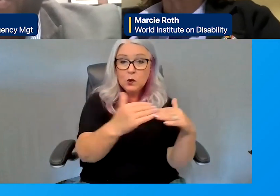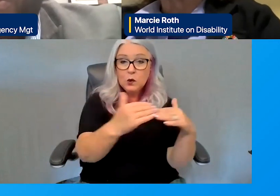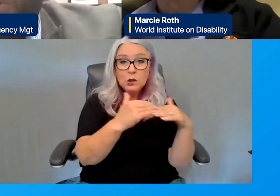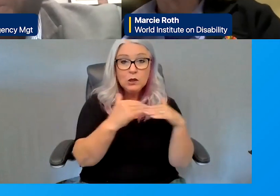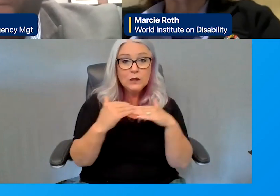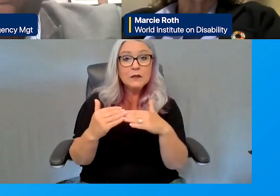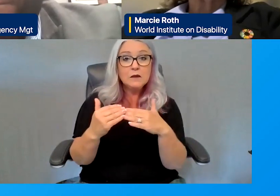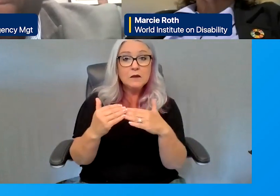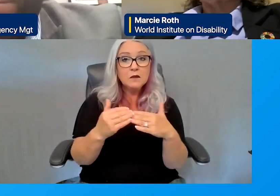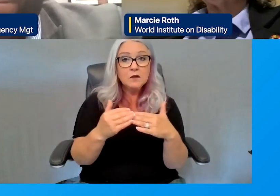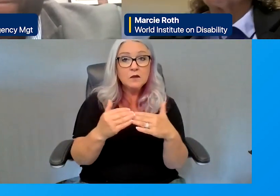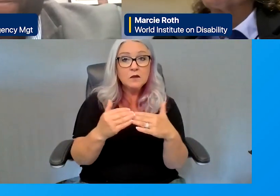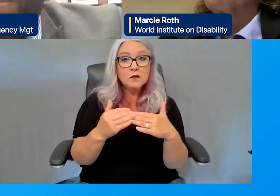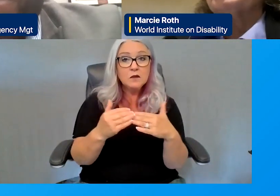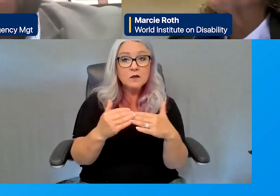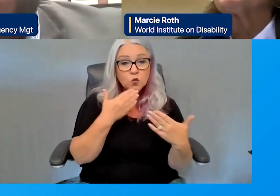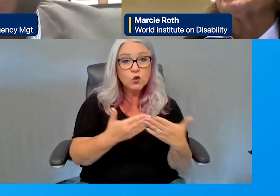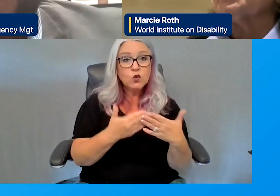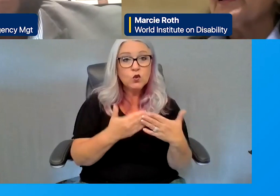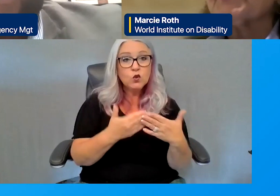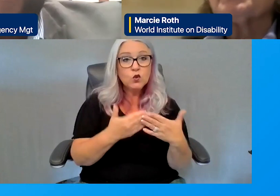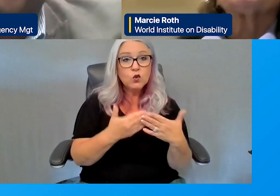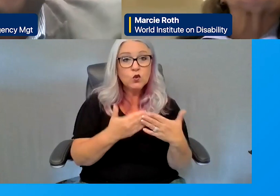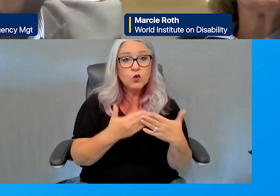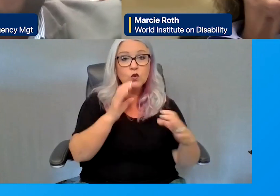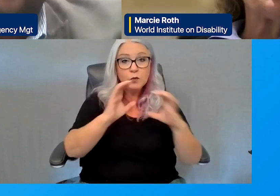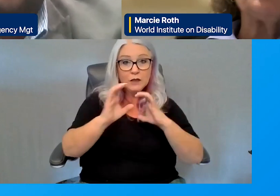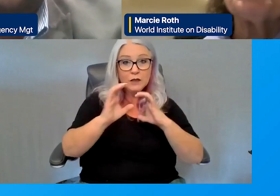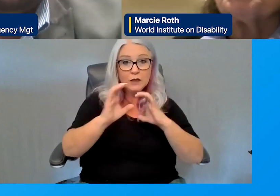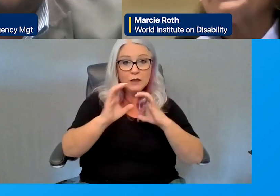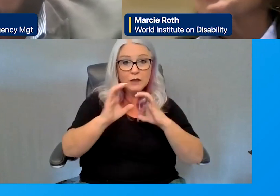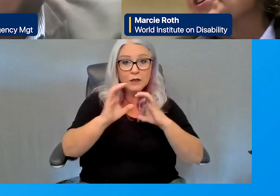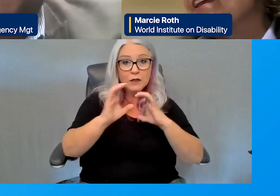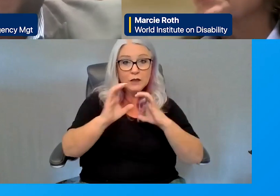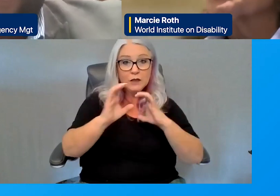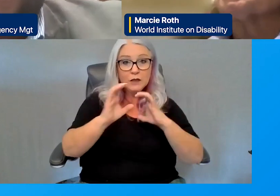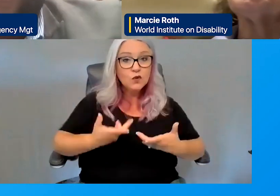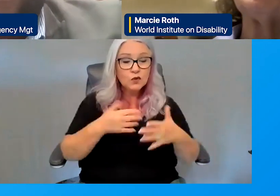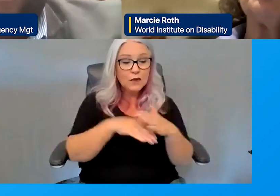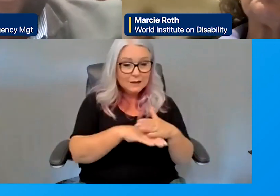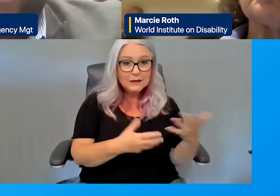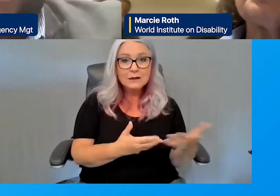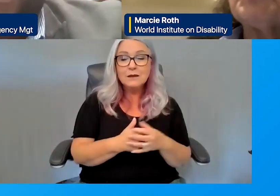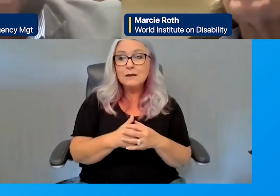communication access, to provide physical access, to educate, to,